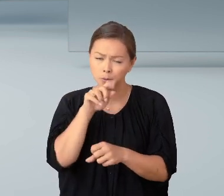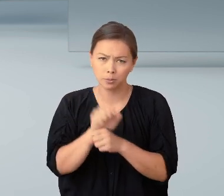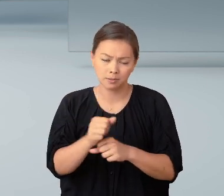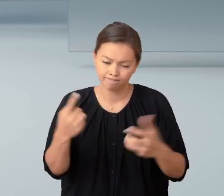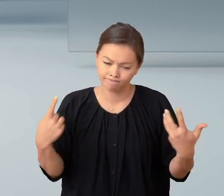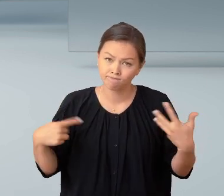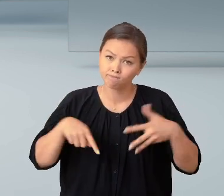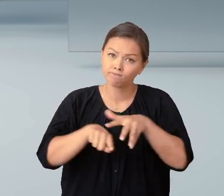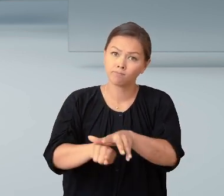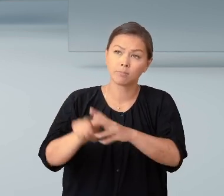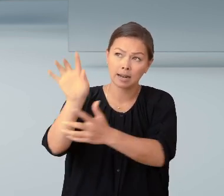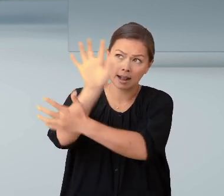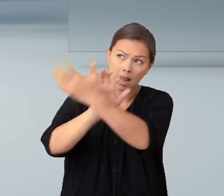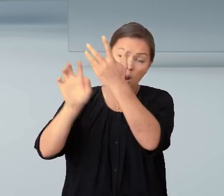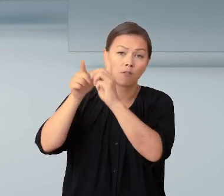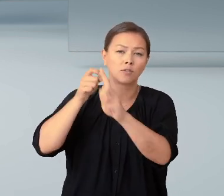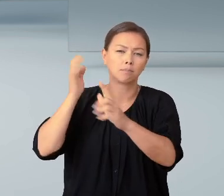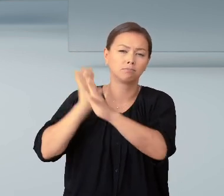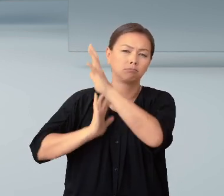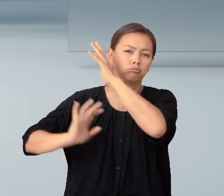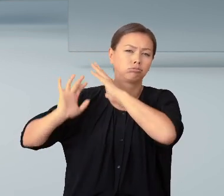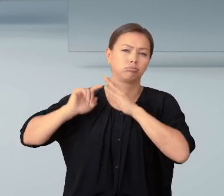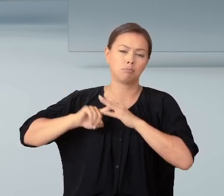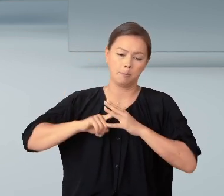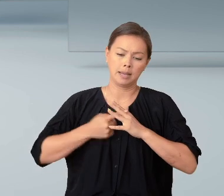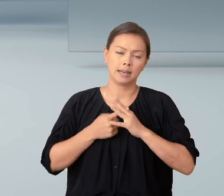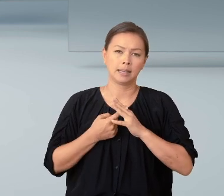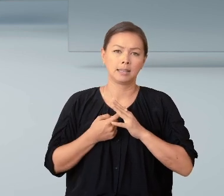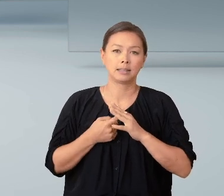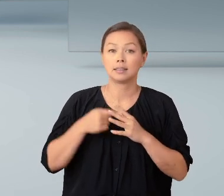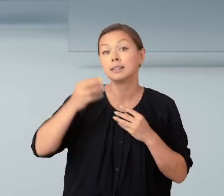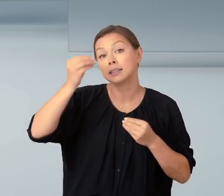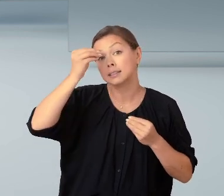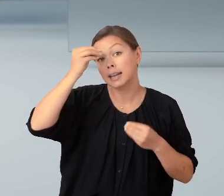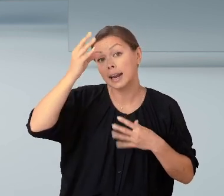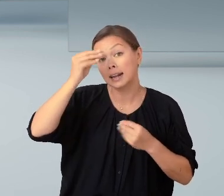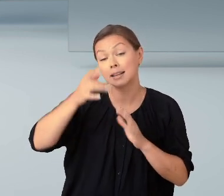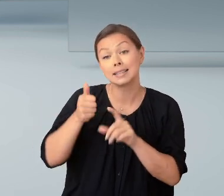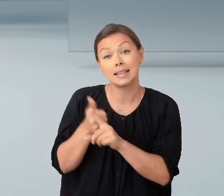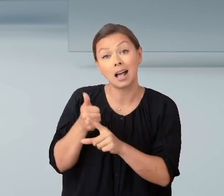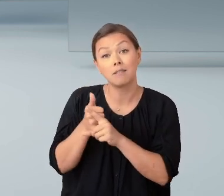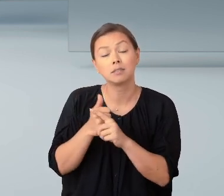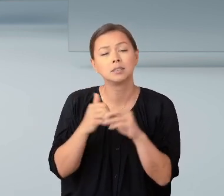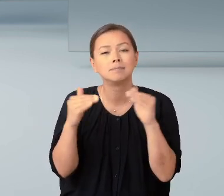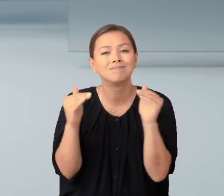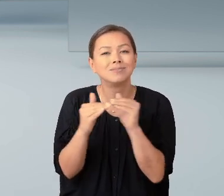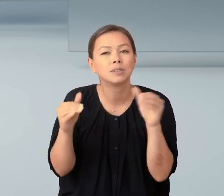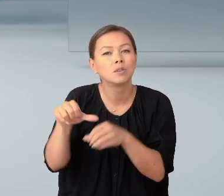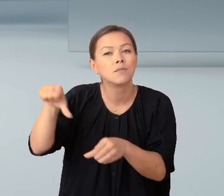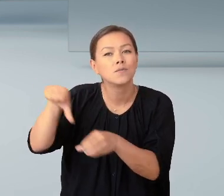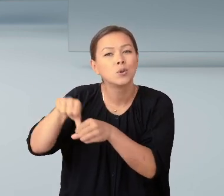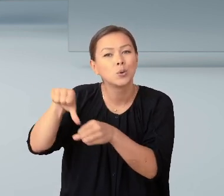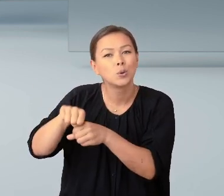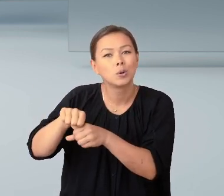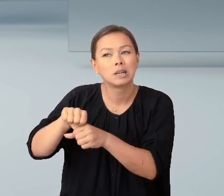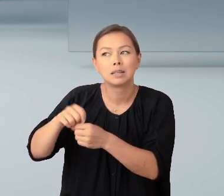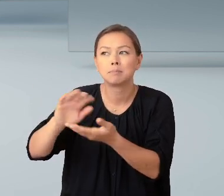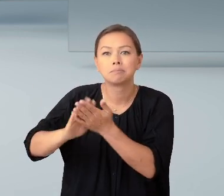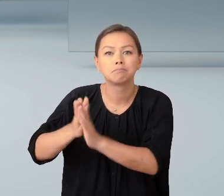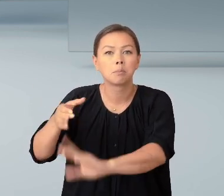cloud since the very beginning. Data is the fuel that powers AI technology, and you need to trust what your technology partners